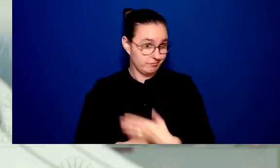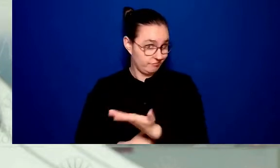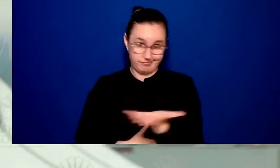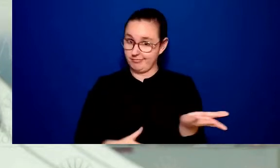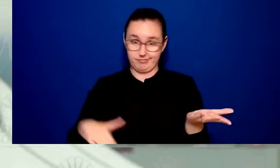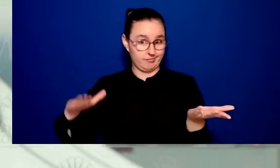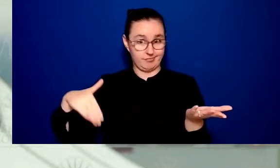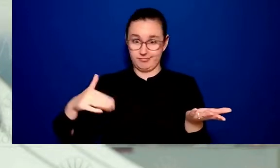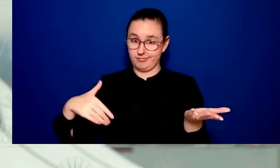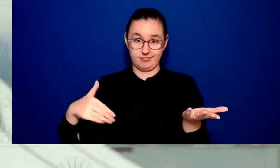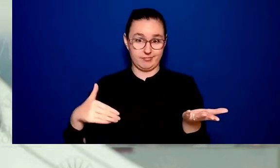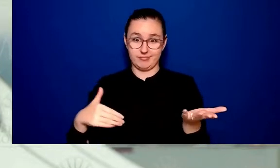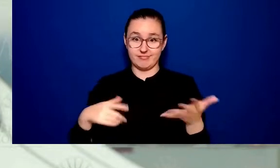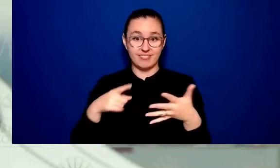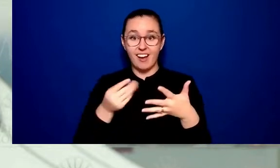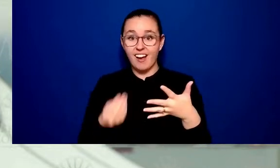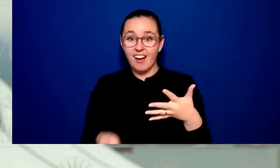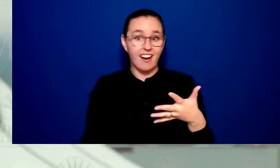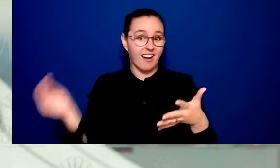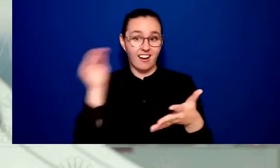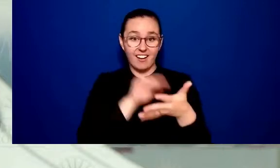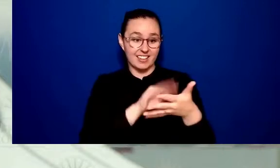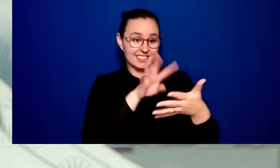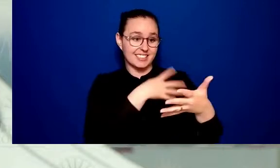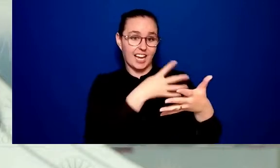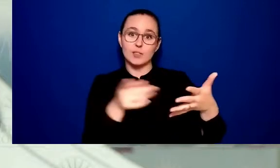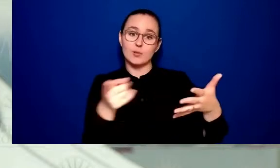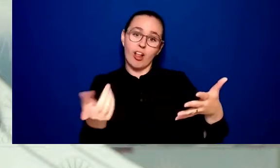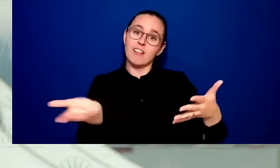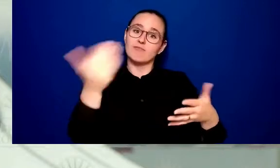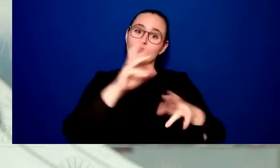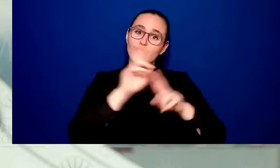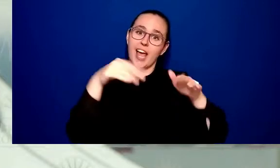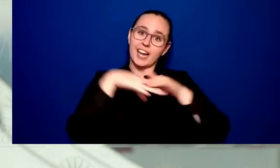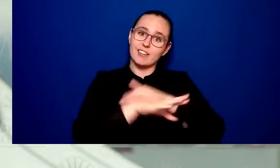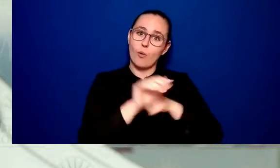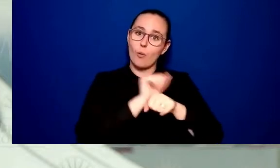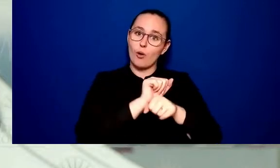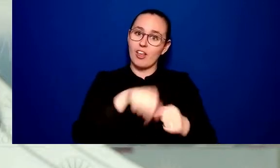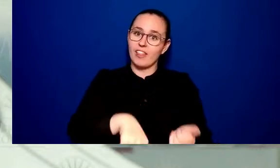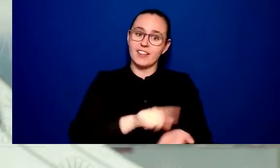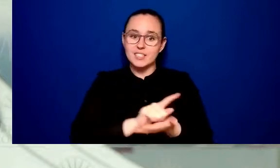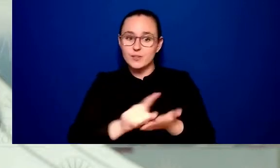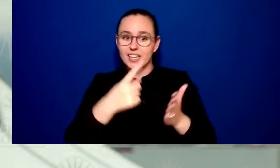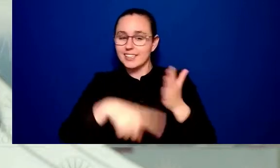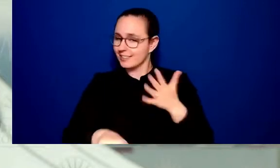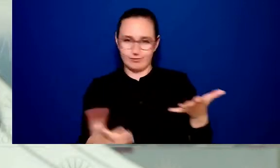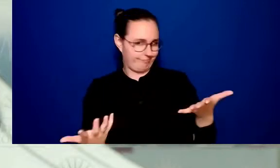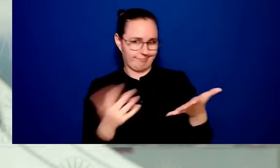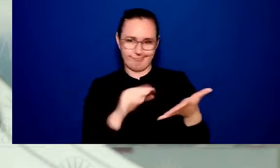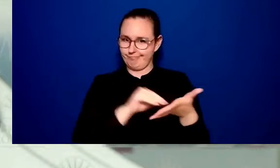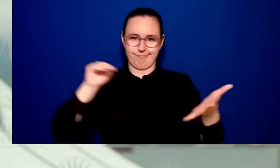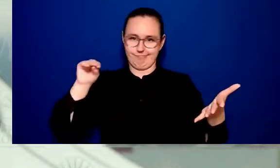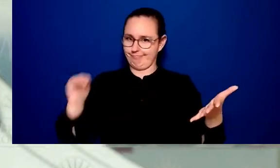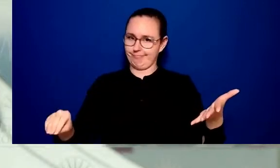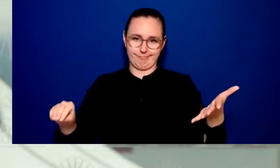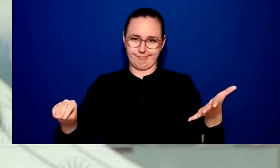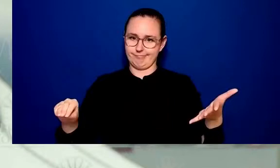today, so there is differences between care homes, as you can see, the numbers are are very